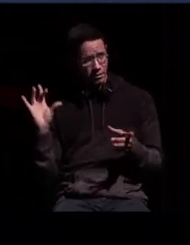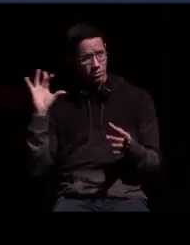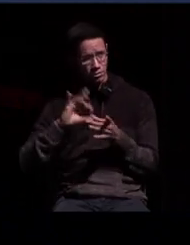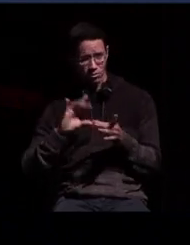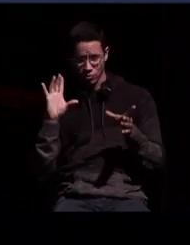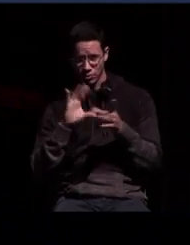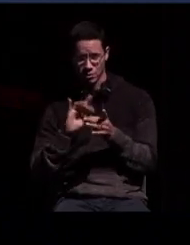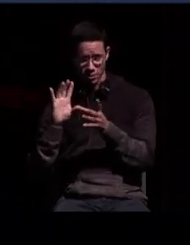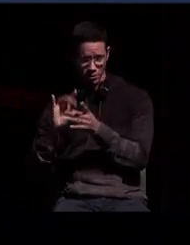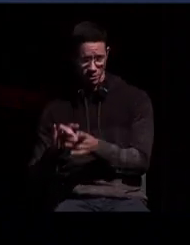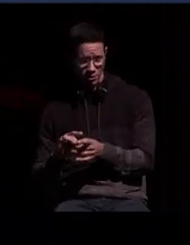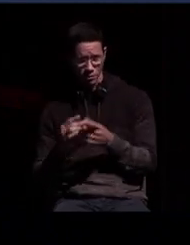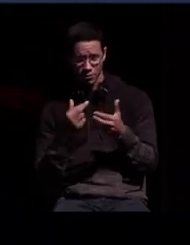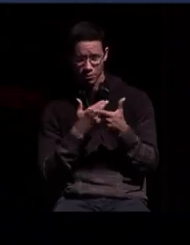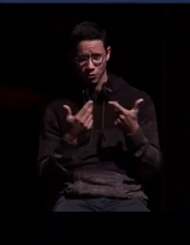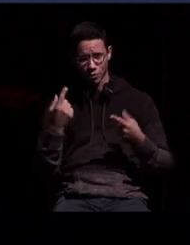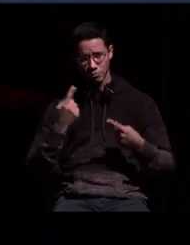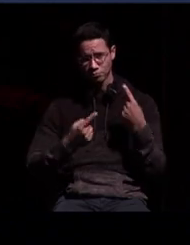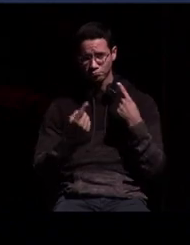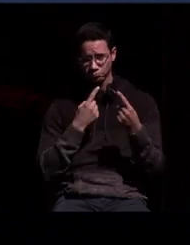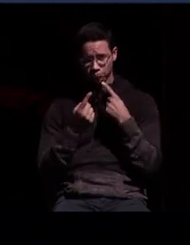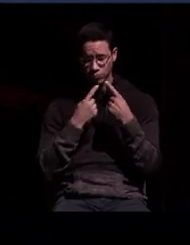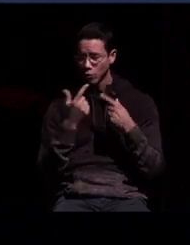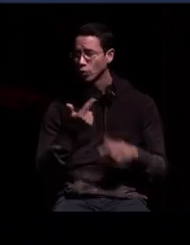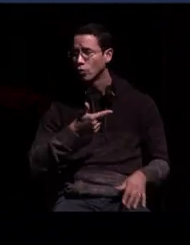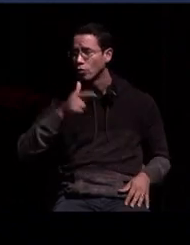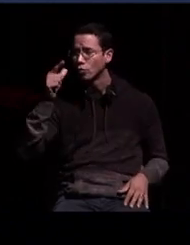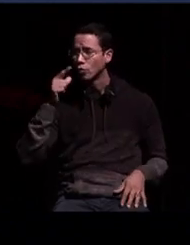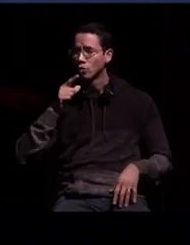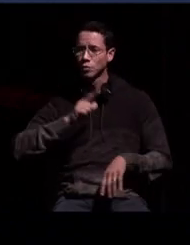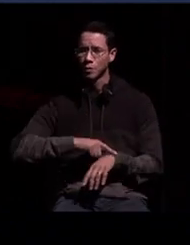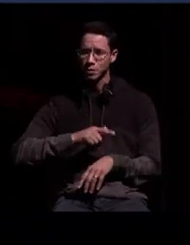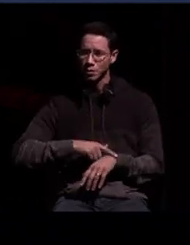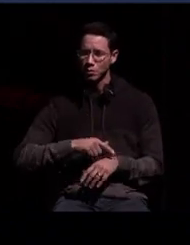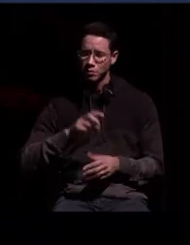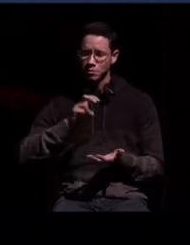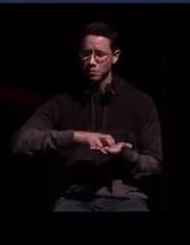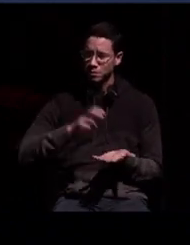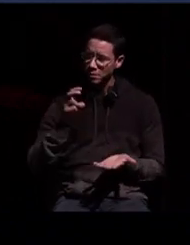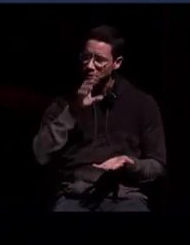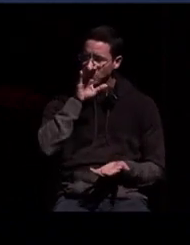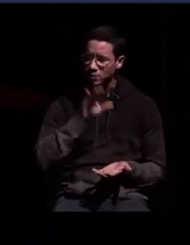with other moments as for example, tourism and territory